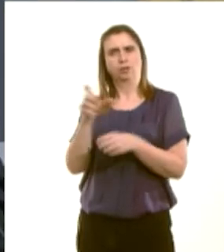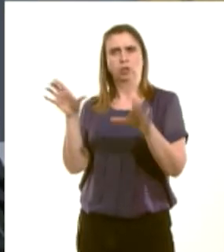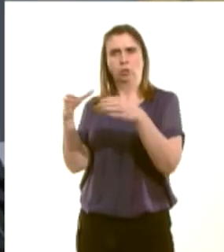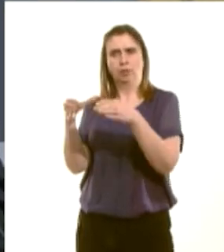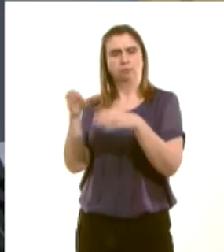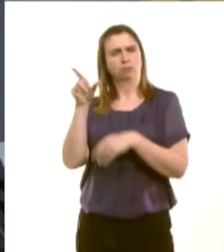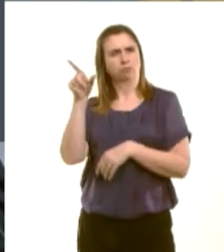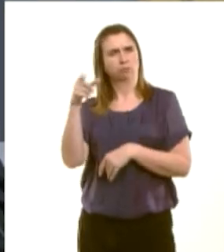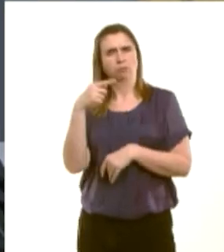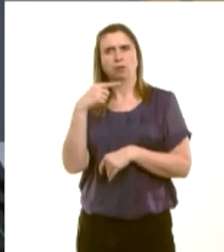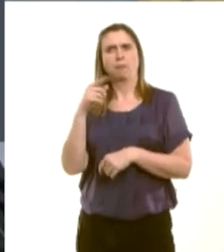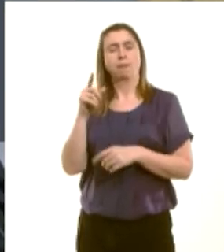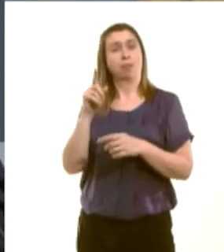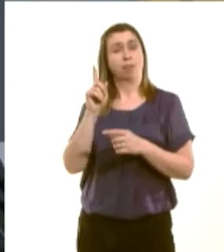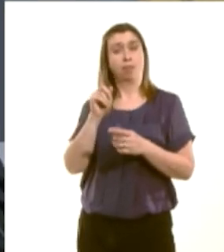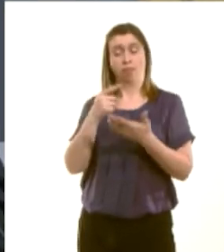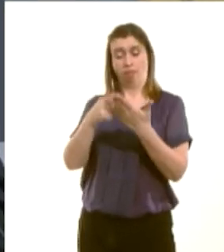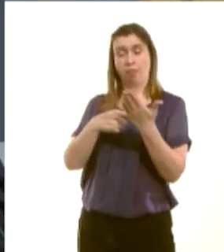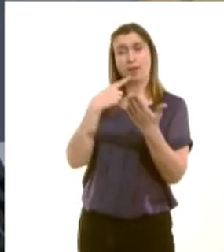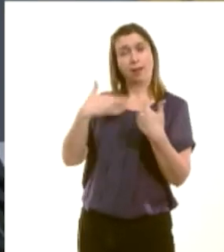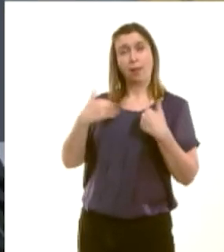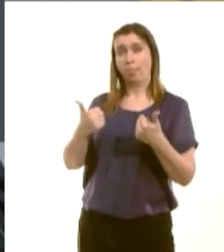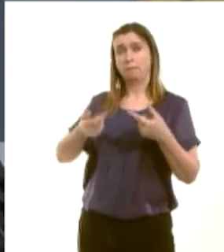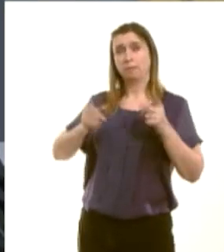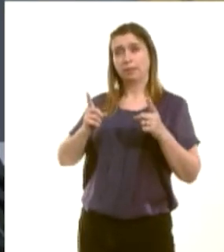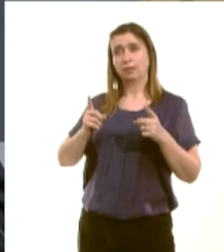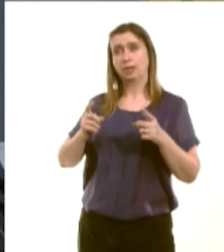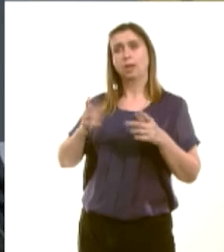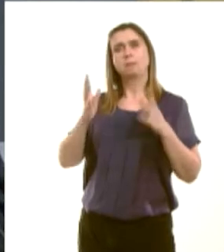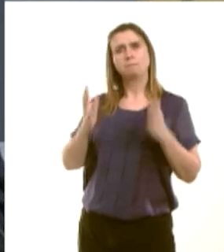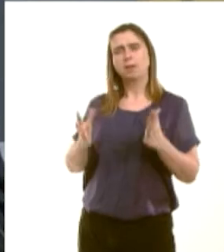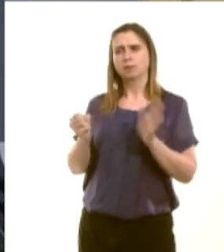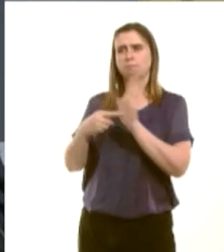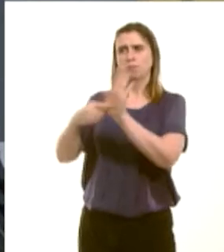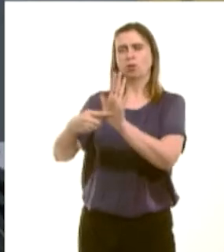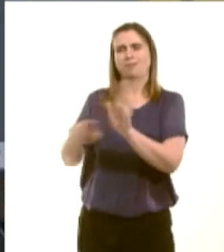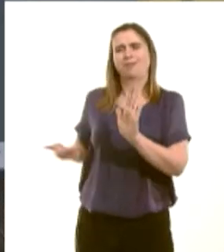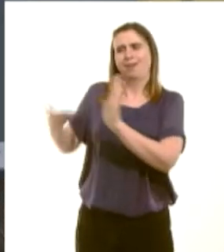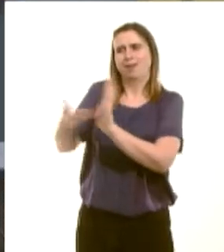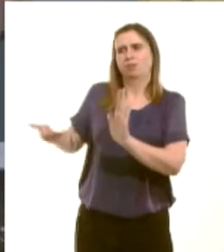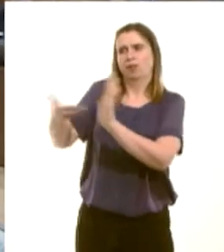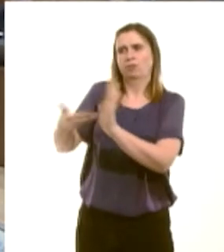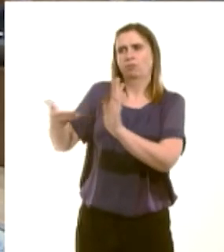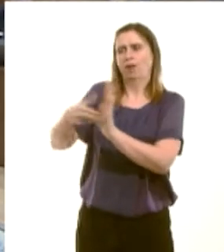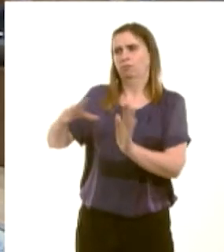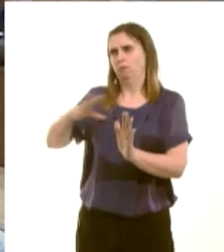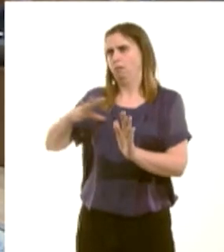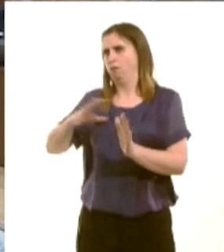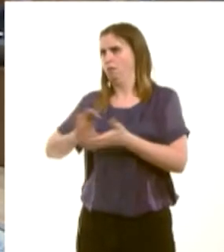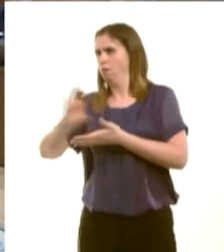Mark Isherwood: ëI still feel the Health Minister still needs to put special measures in place to protect the community.í Carwyn Jones: Itís very unclear as to what